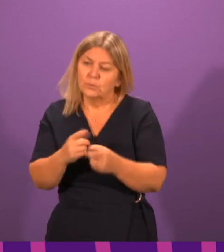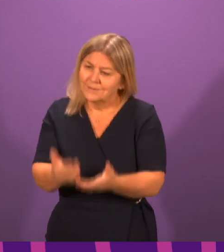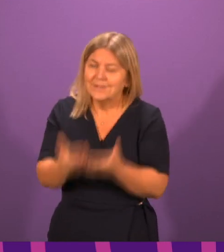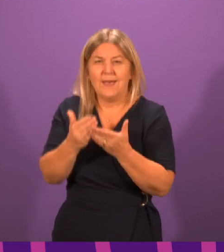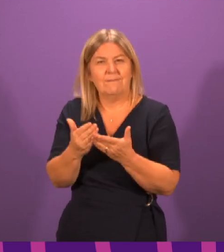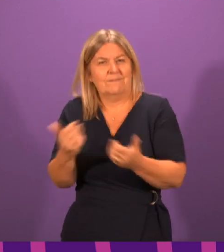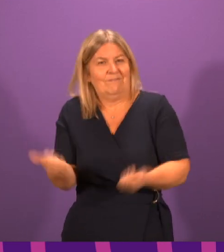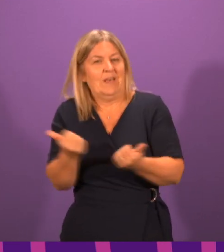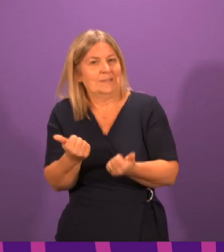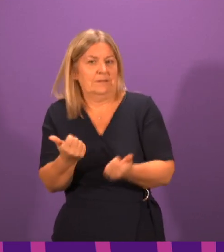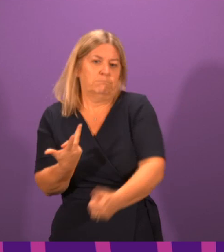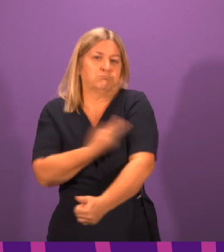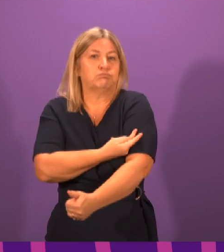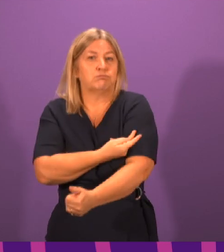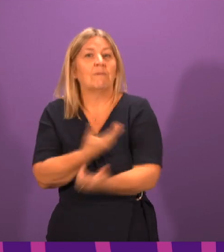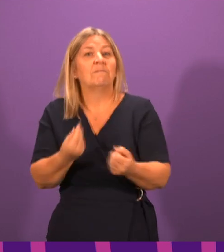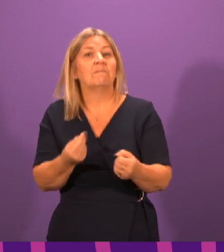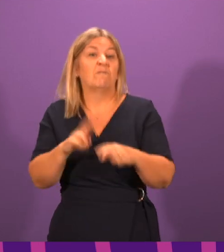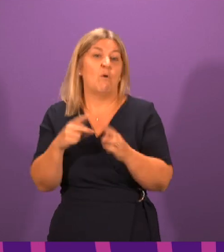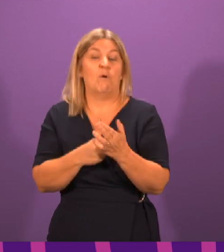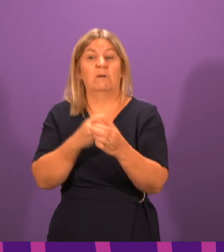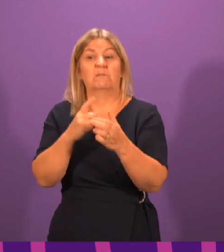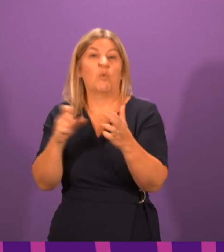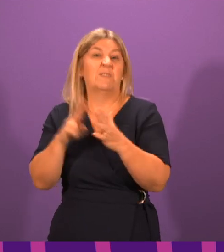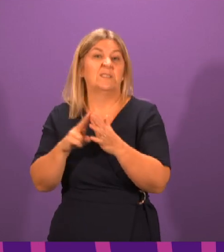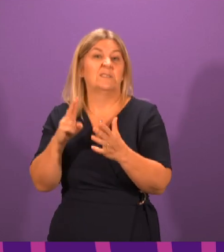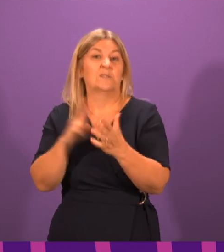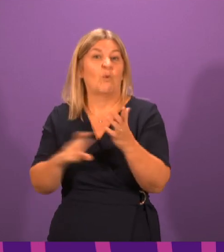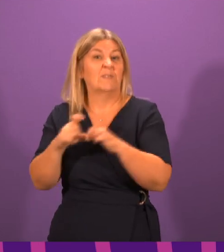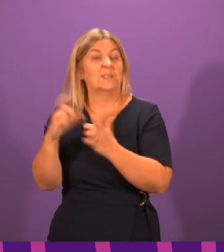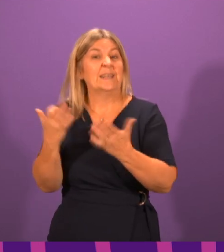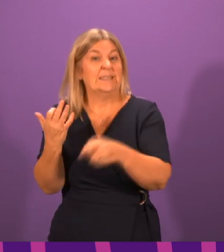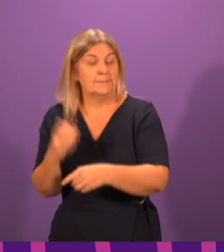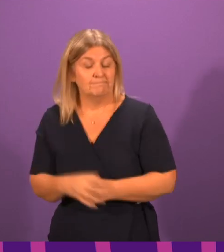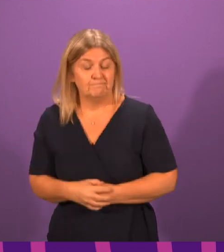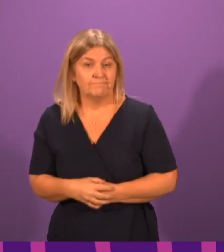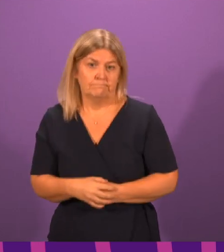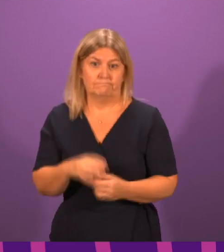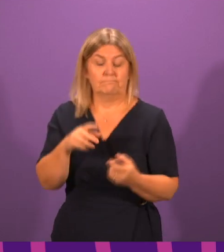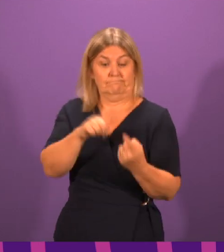vaccine against Covid-19 as soon as one is available. The first of those is under way